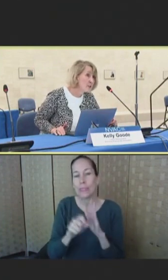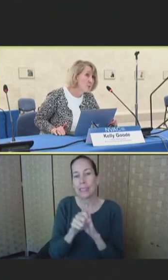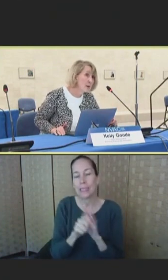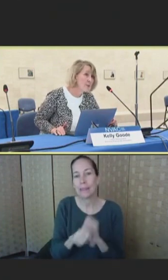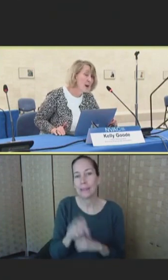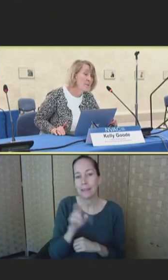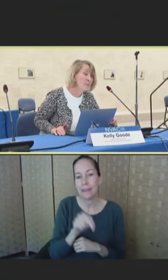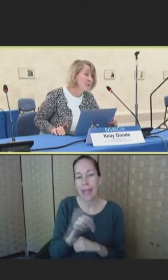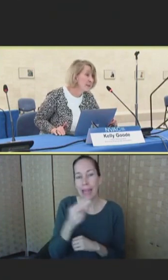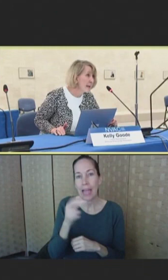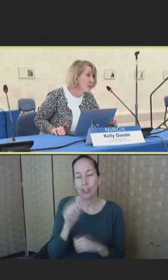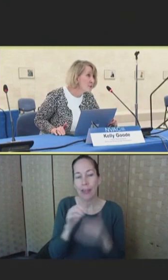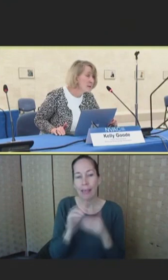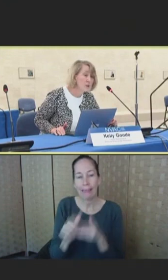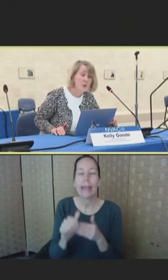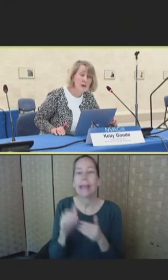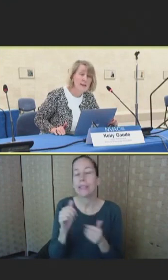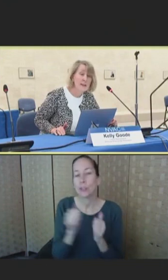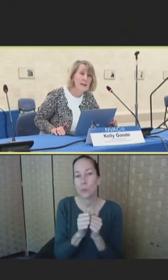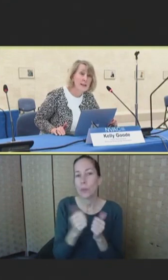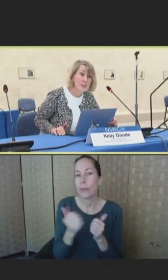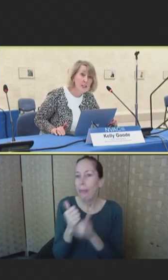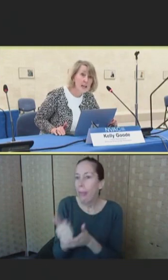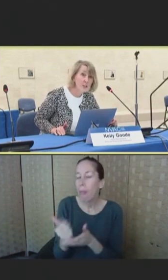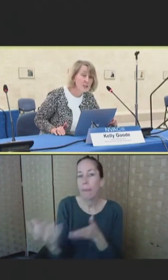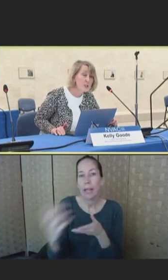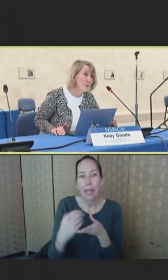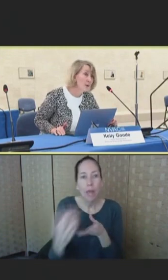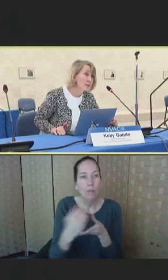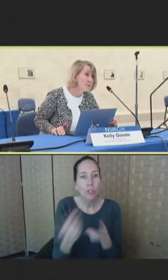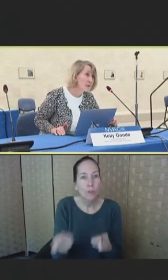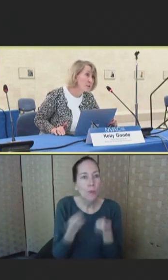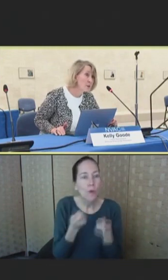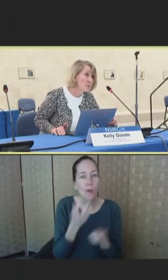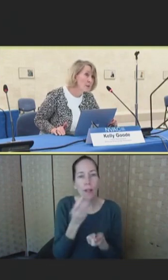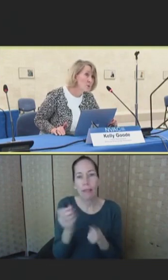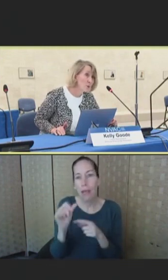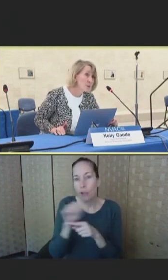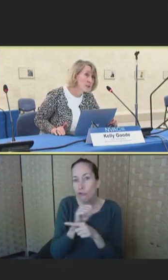with helping with engagement, training, and education, as well as information and resources.